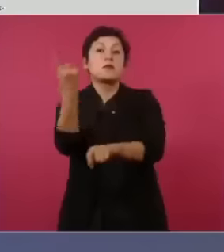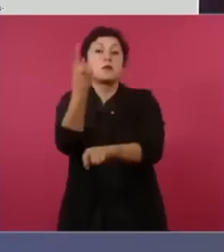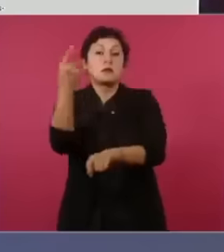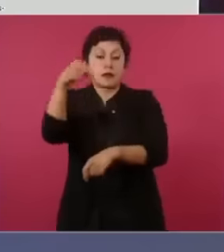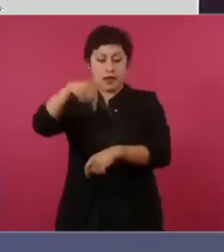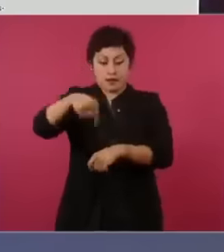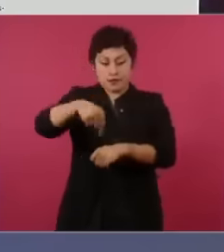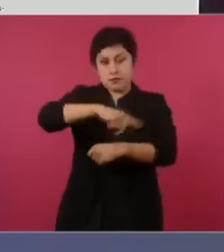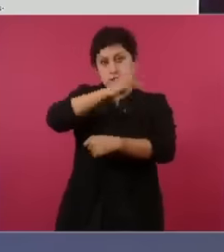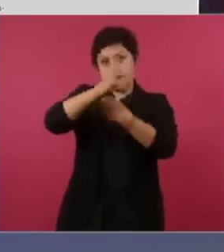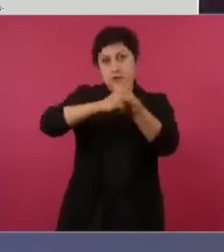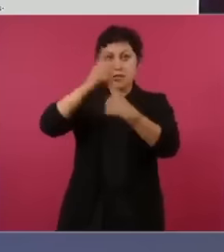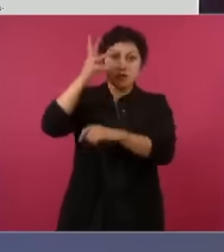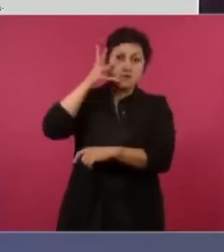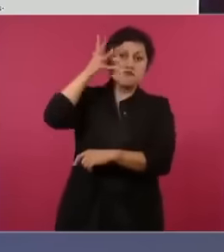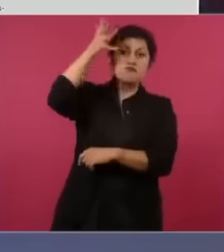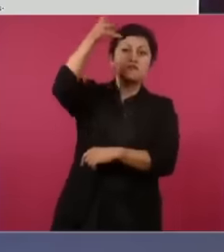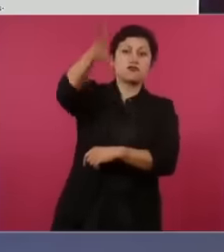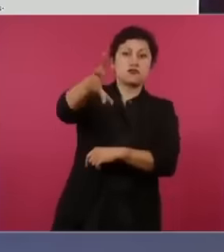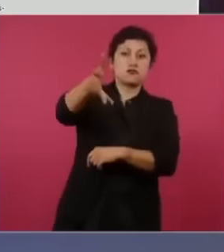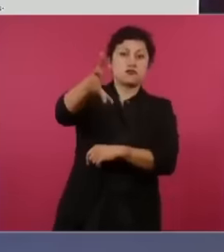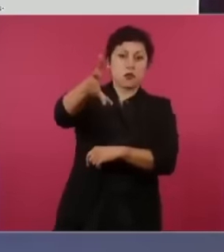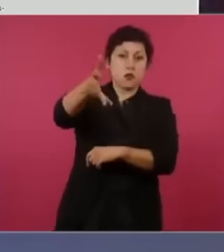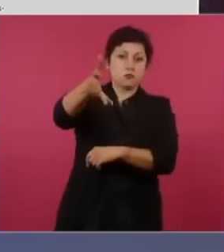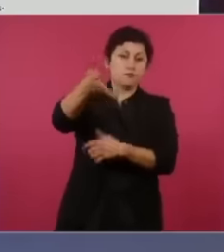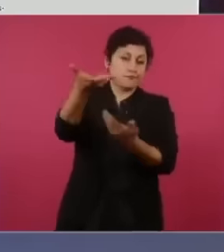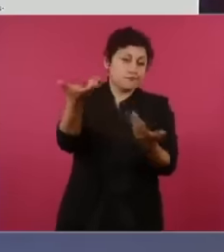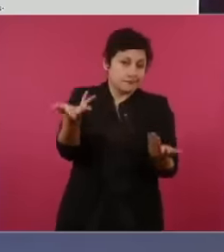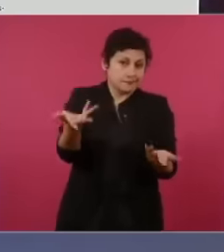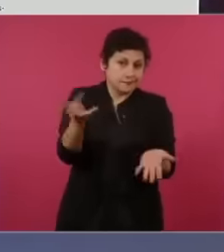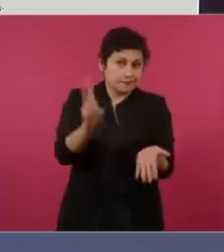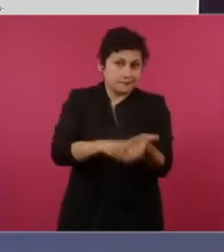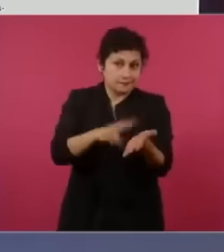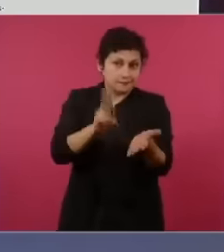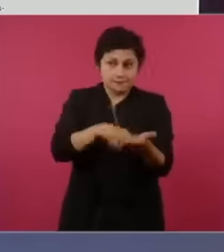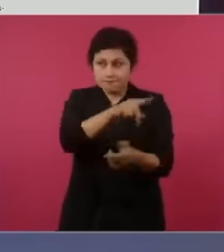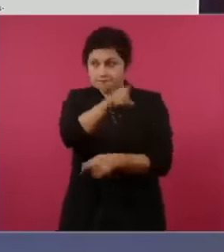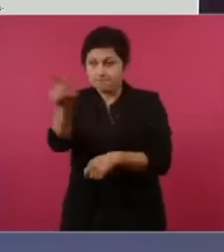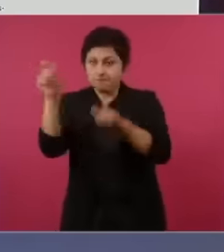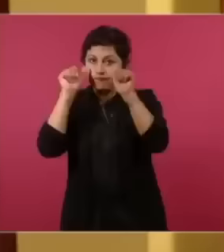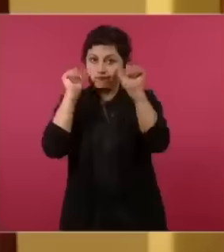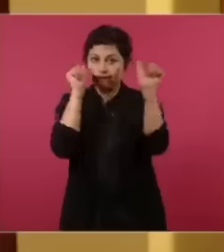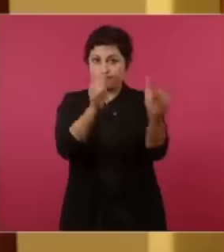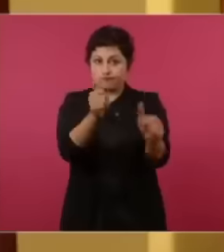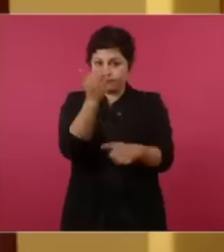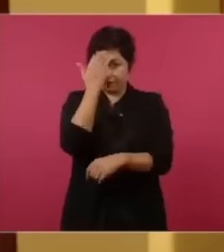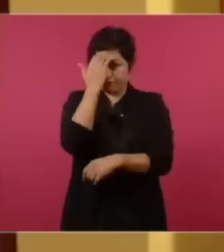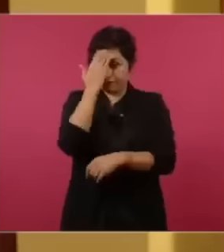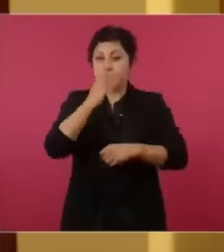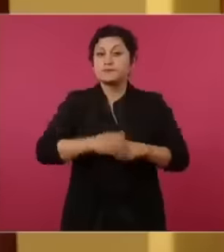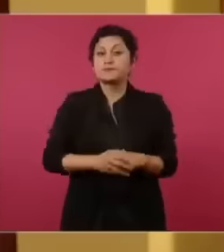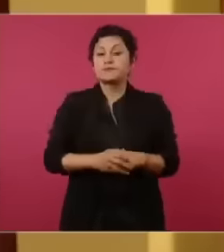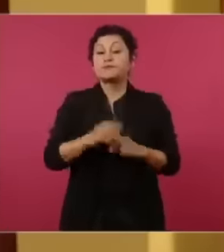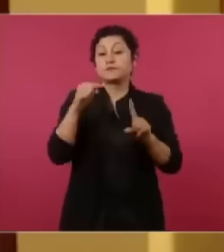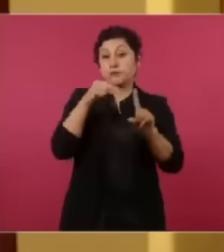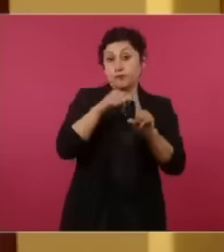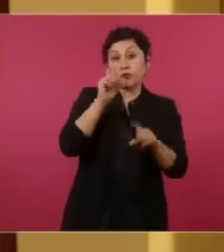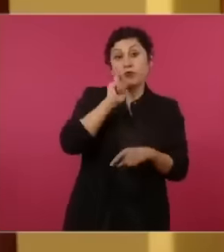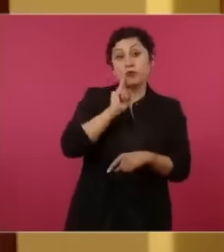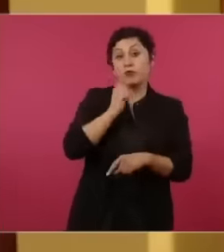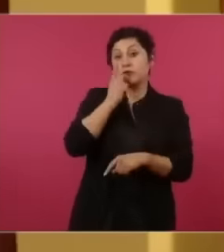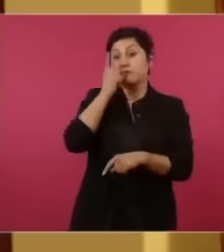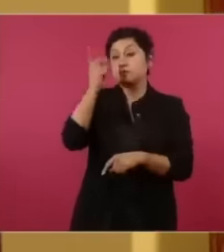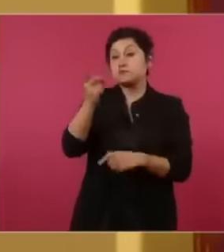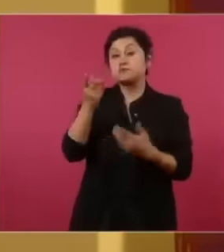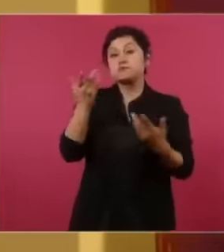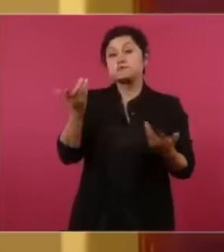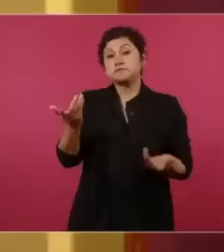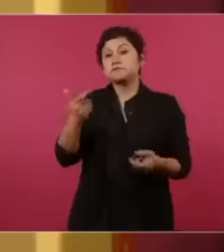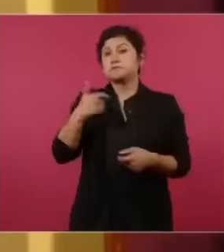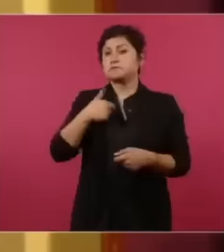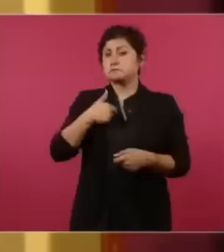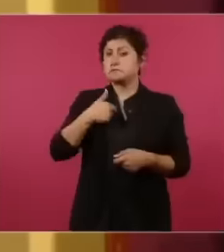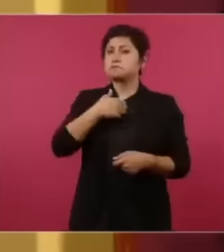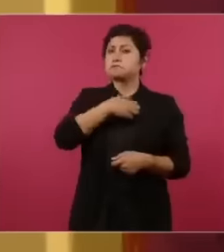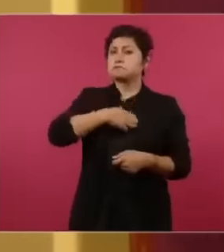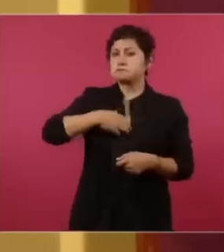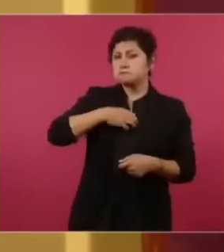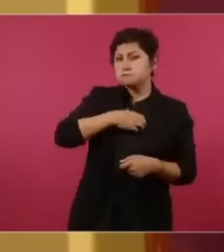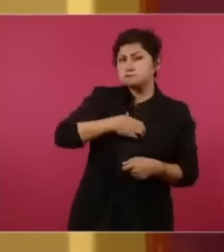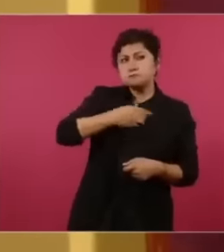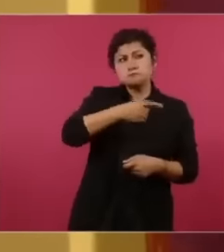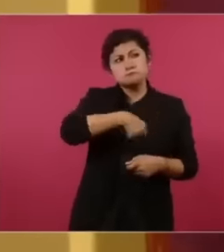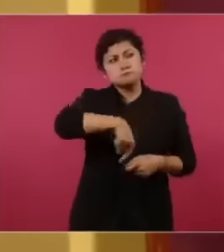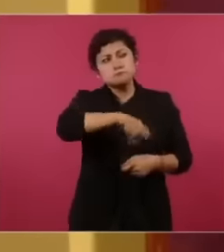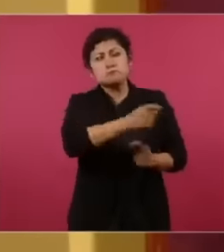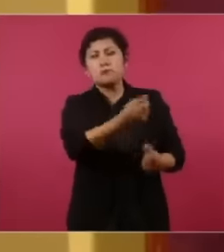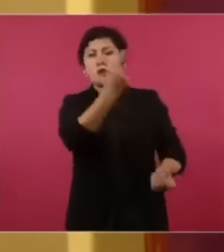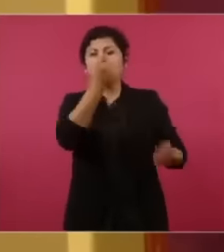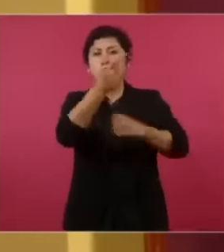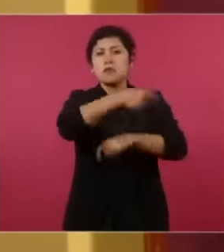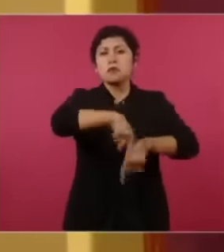nation is at stake. The teacher says enthusiastically, meeting with some actors to see about the